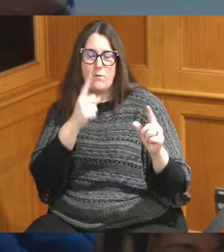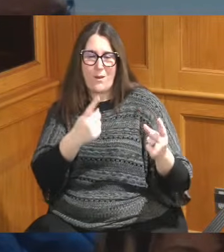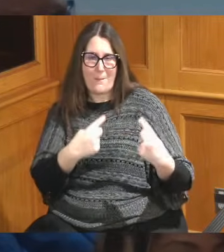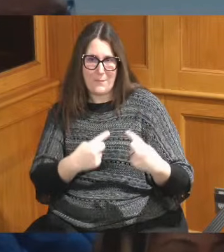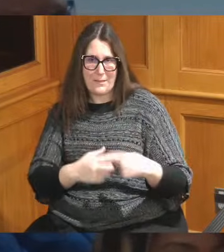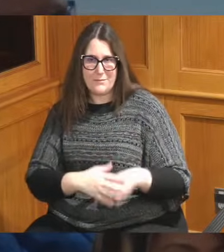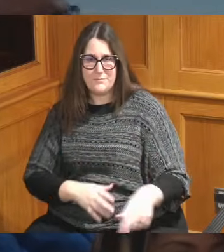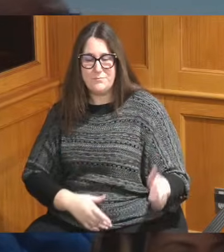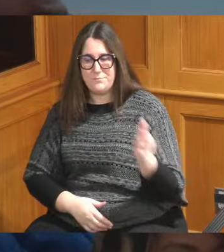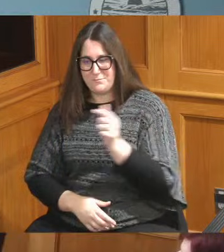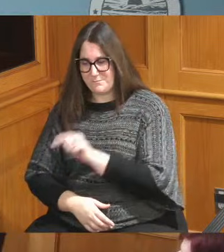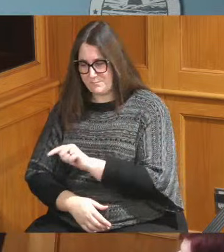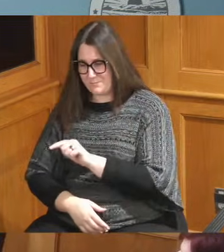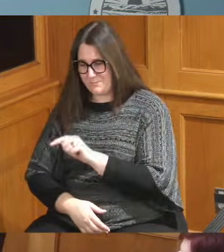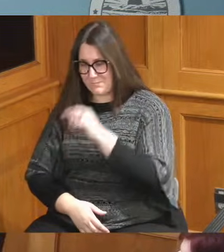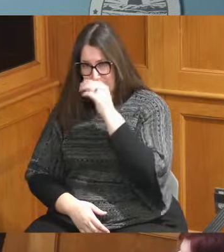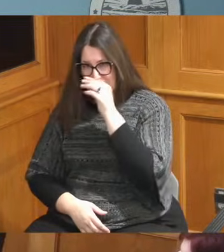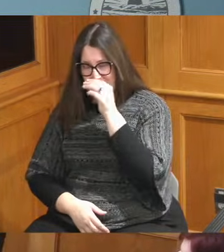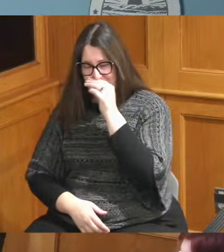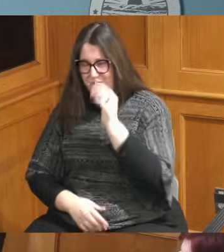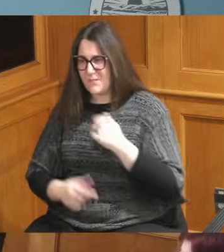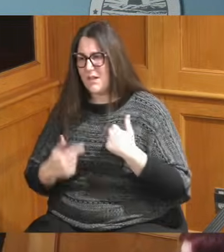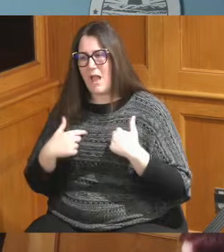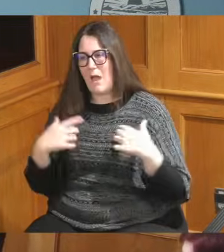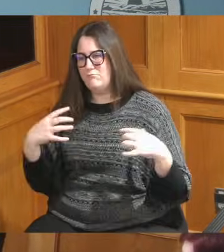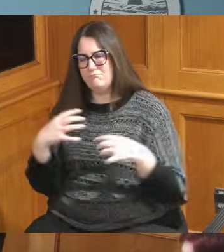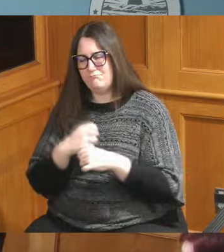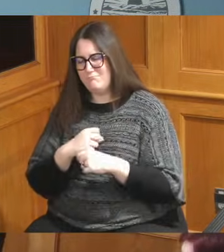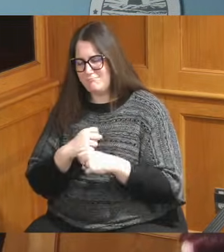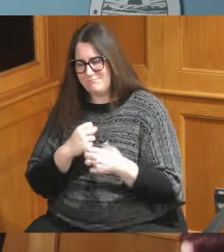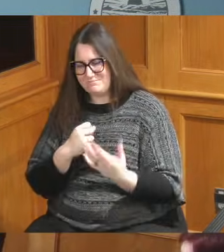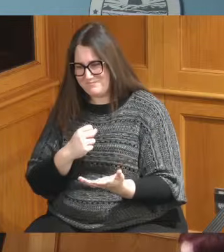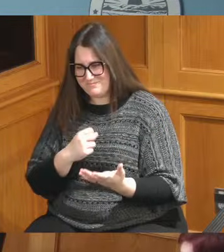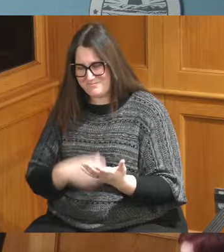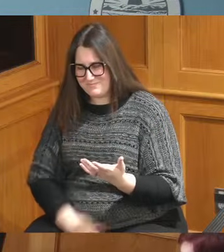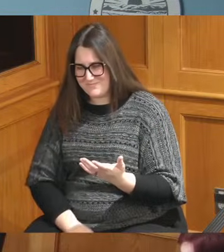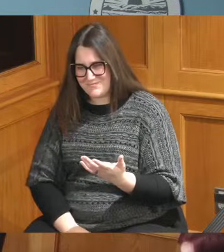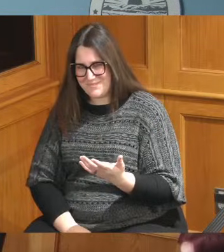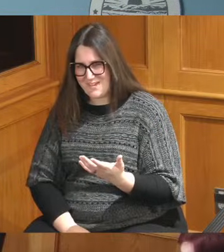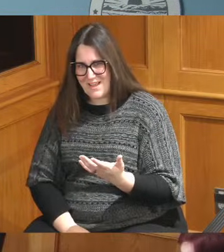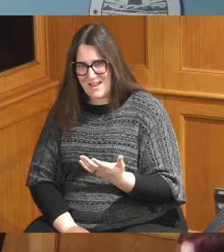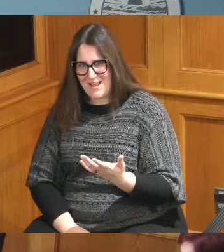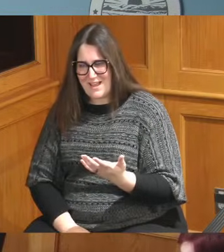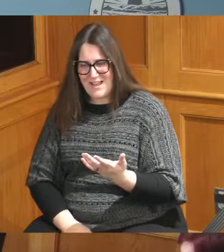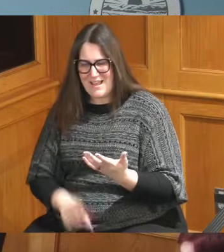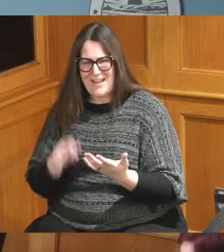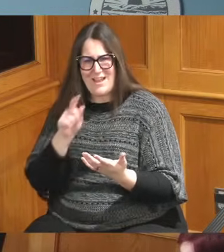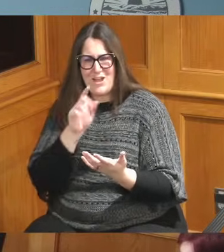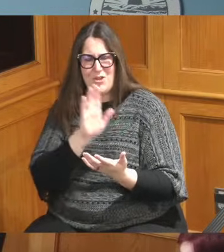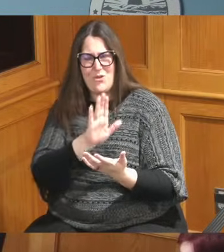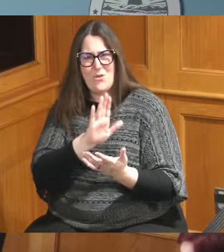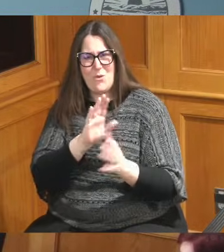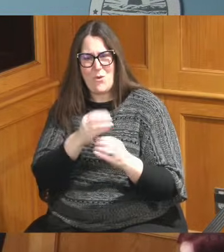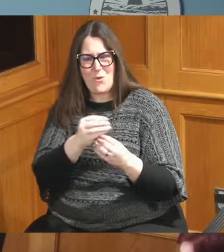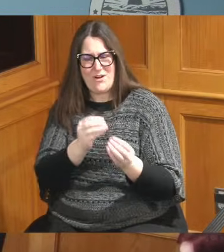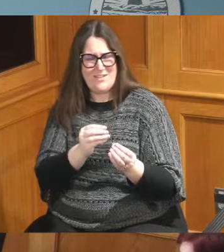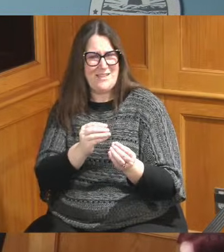you. Mhm. And u just briefly, I just, you know, this organization is a testament to how important